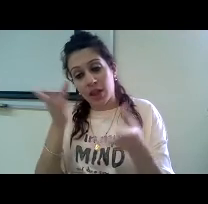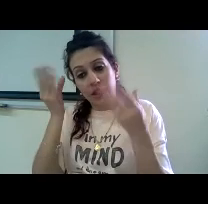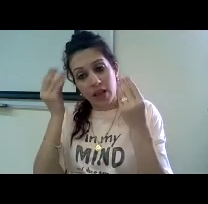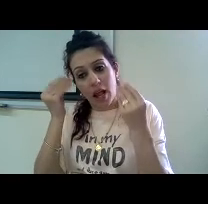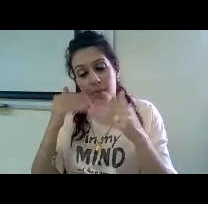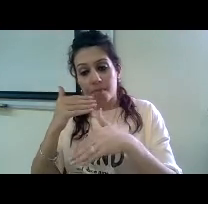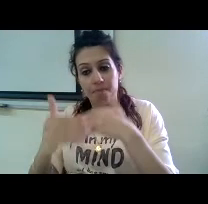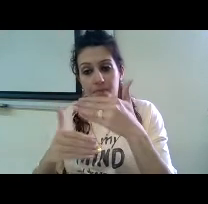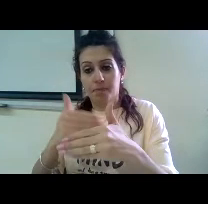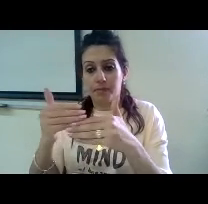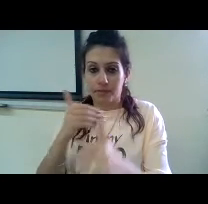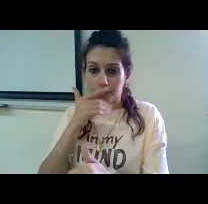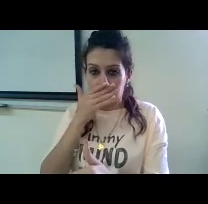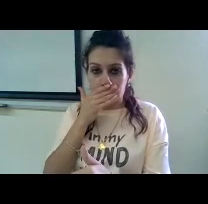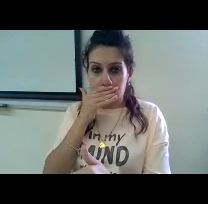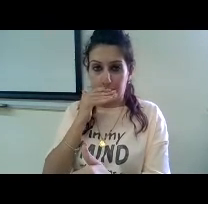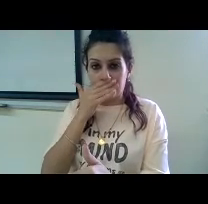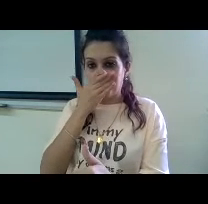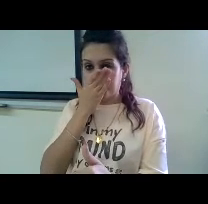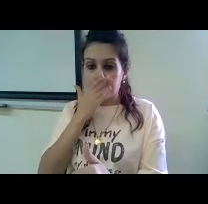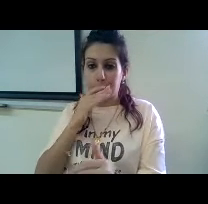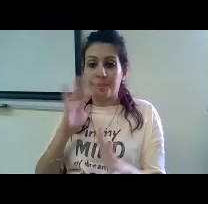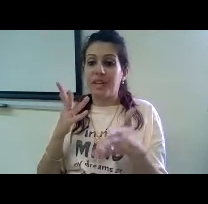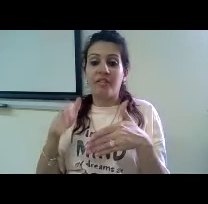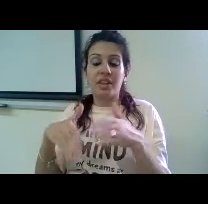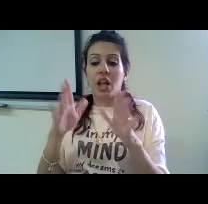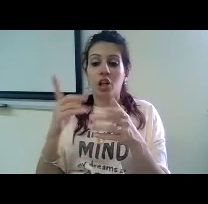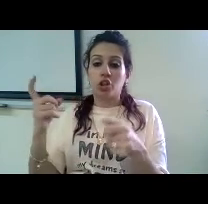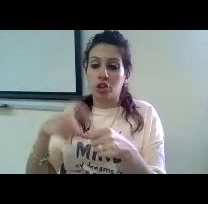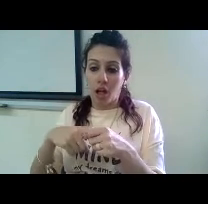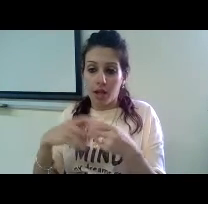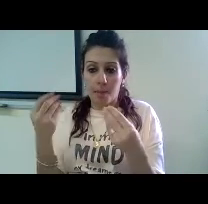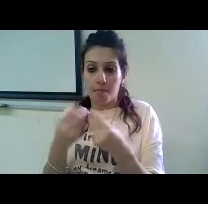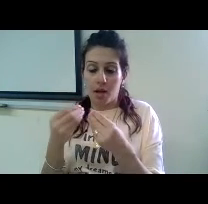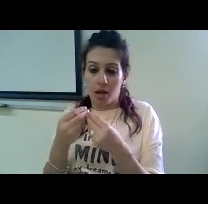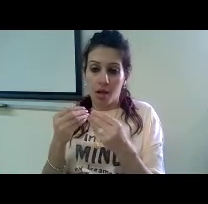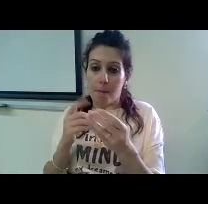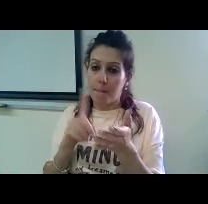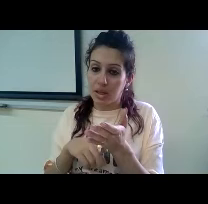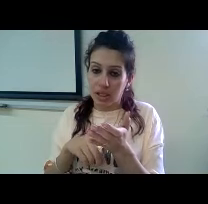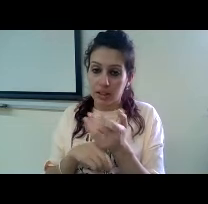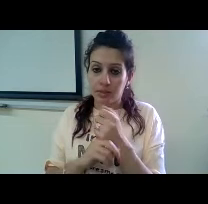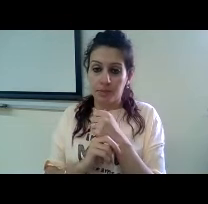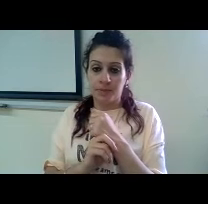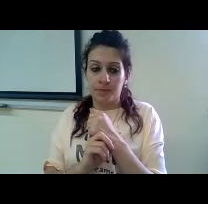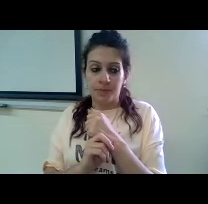acknowledge and celebrate the family's input so that we can build up the trust,